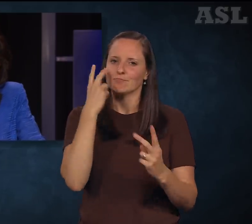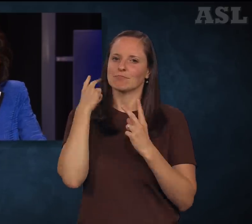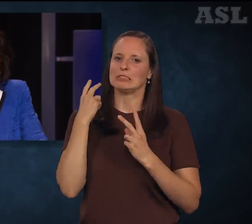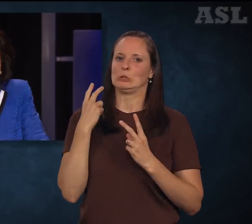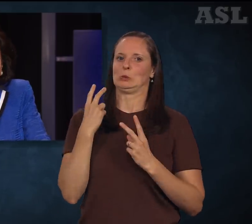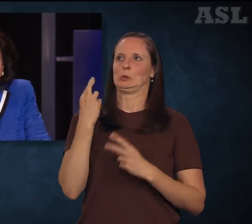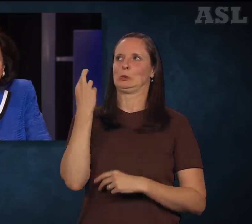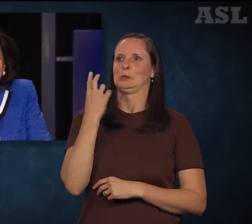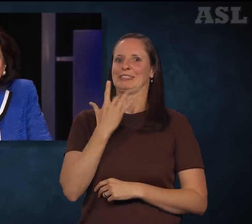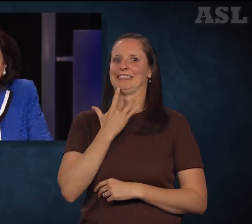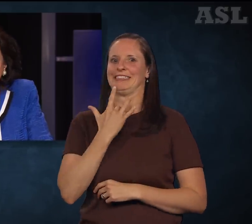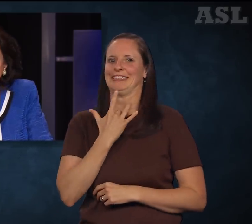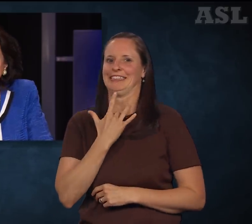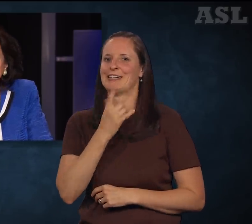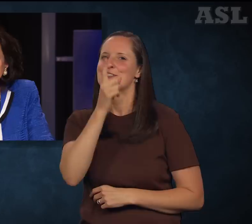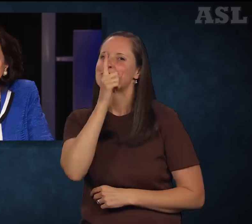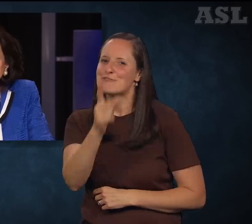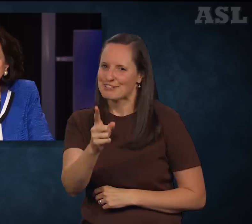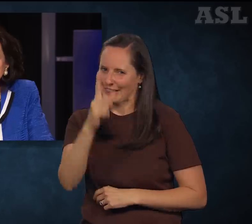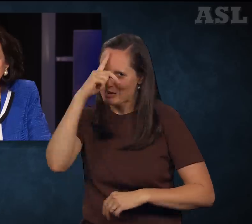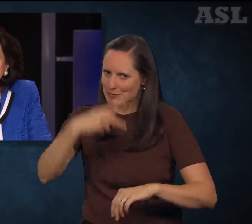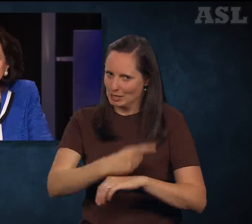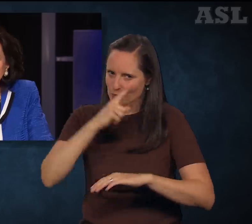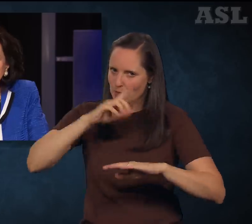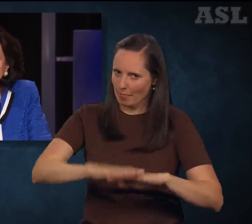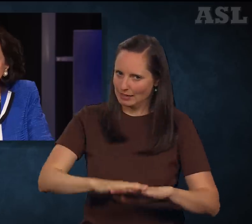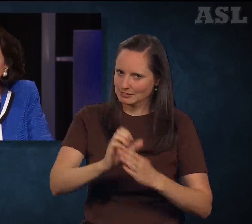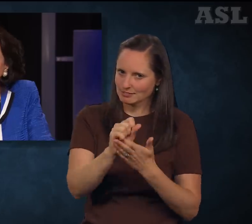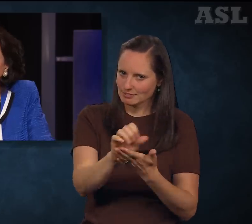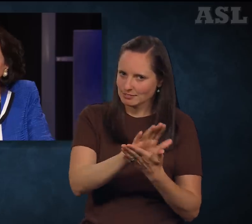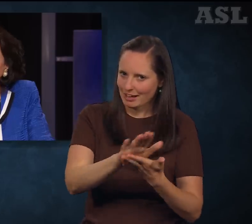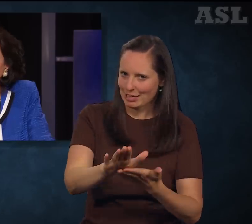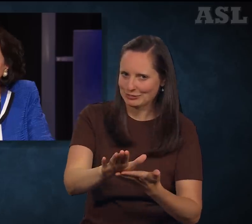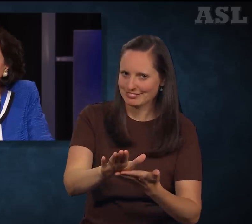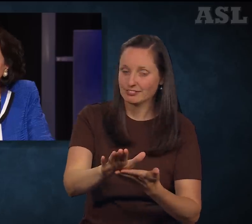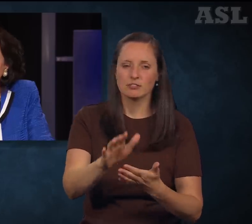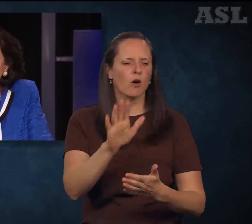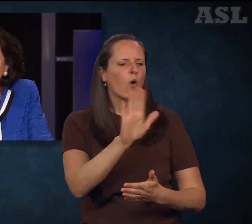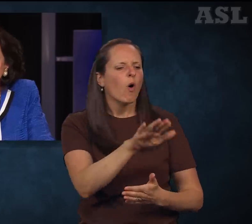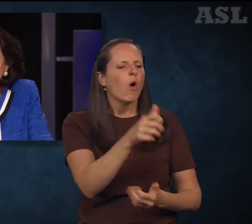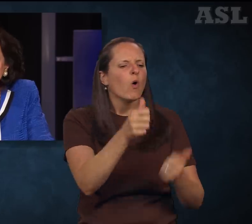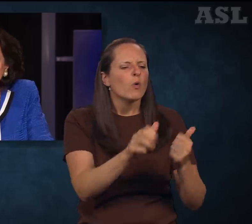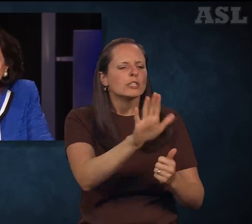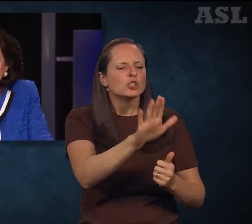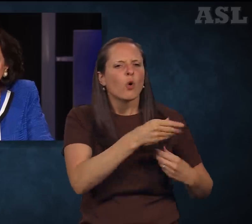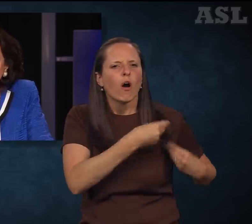I HAVE SINCE LEARNED THAT I PROBABLY SHOULD NOT HAVE